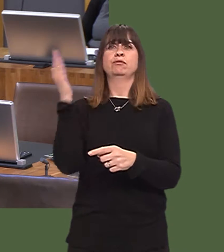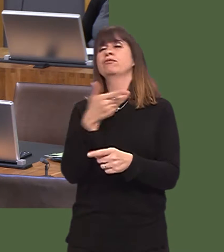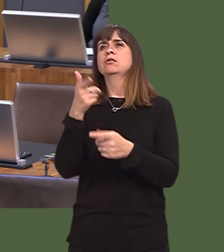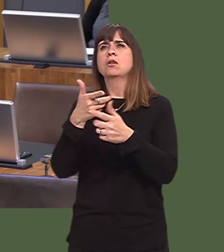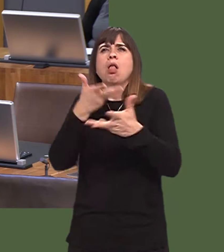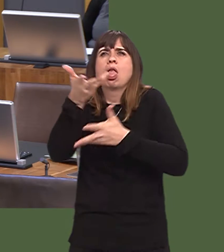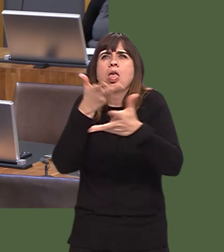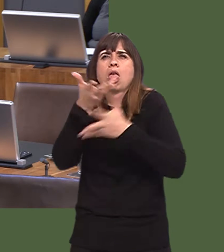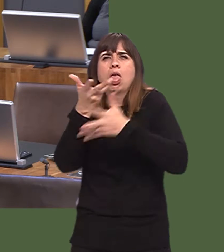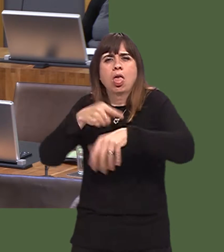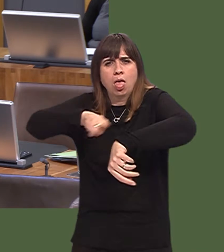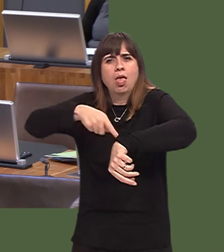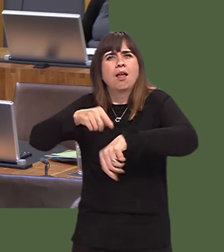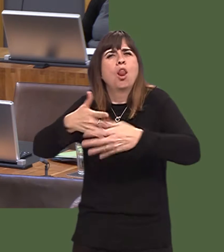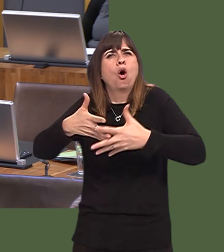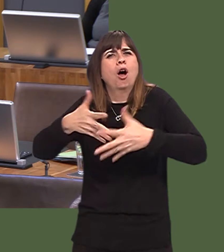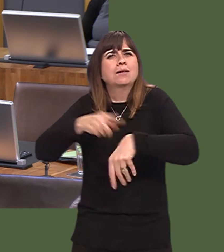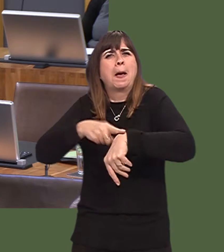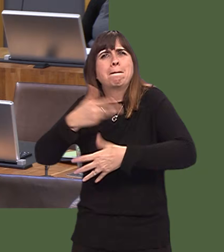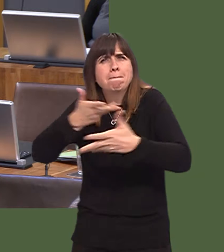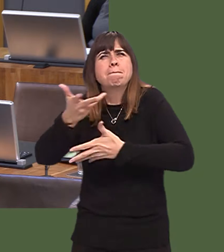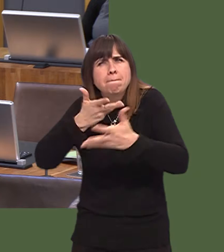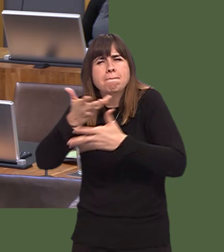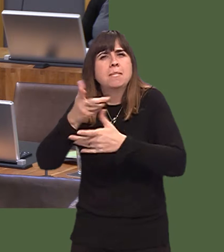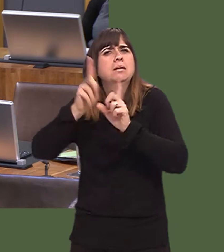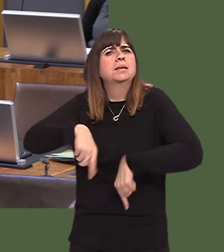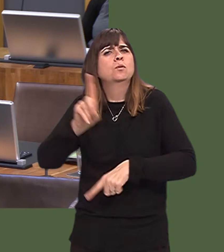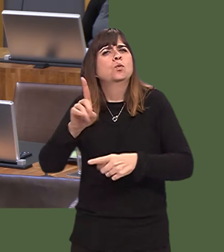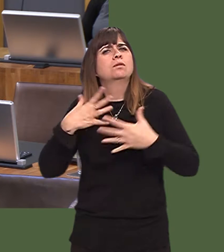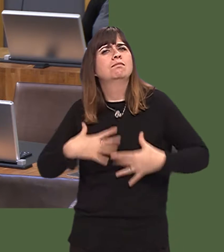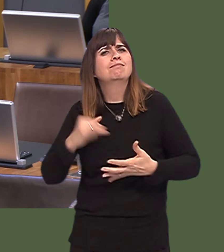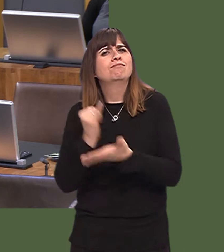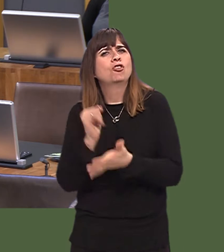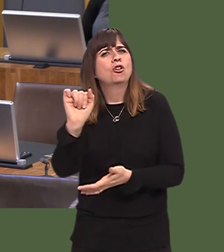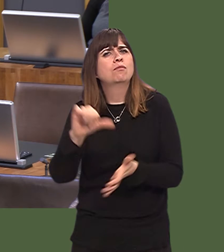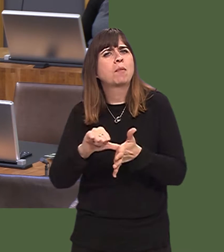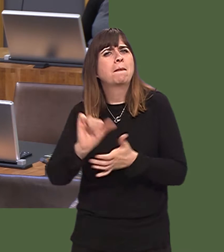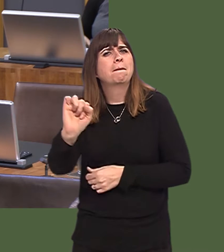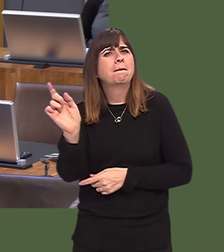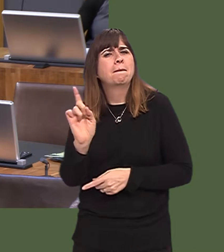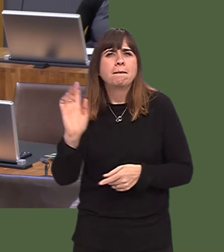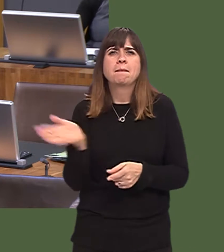It depends on the nature of the patient. GPs will have a good idea of the communities that they work in and the patients that theyíre